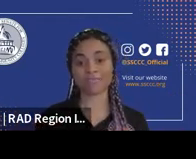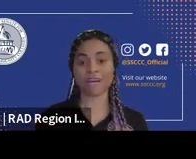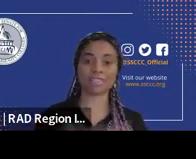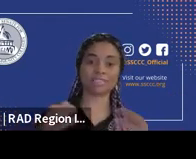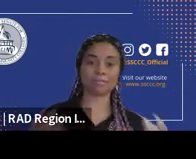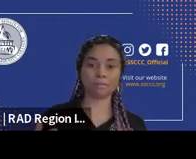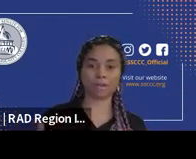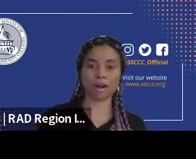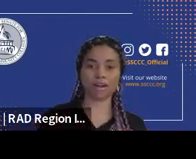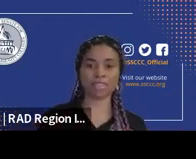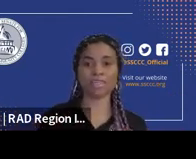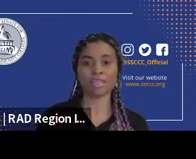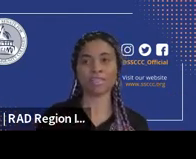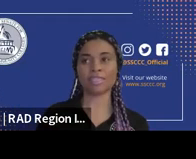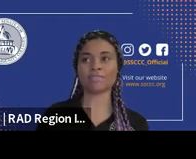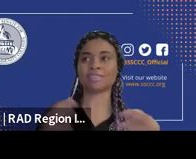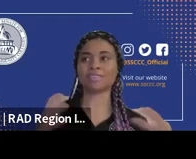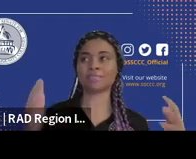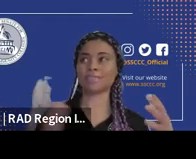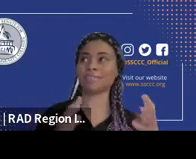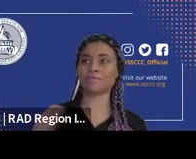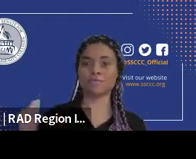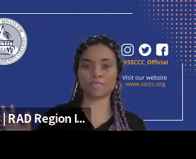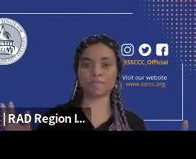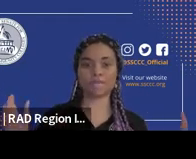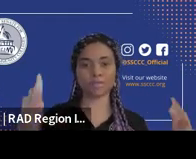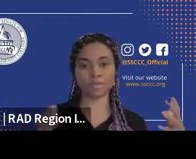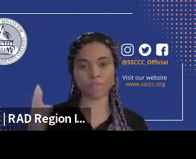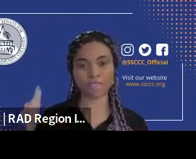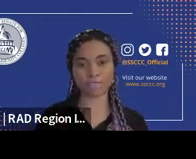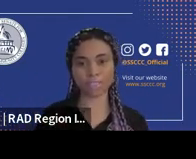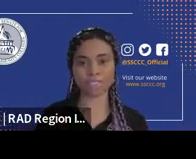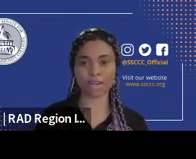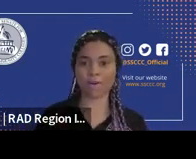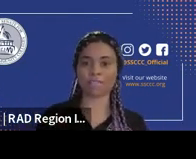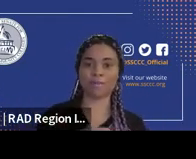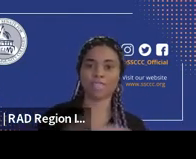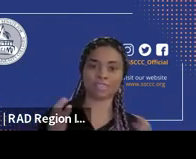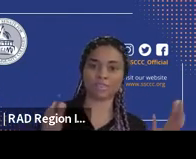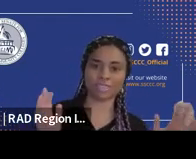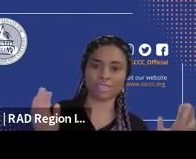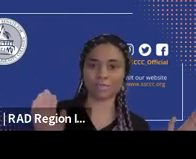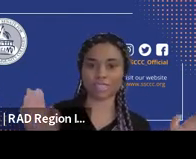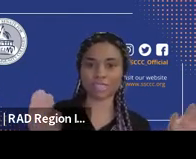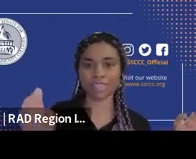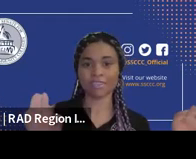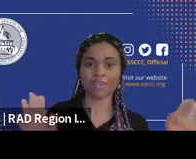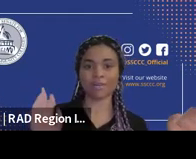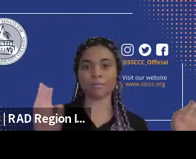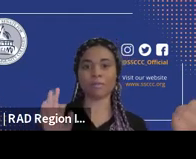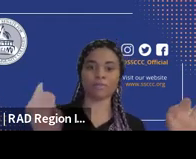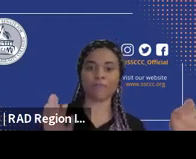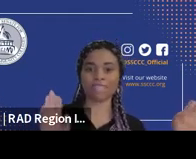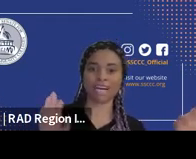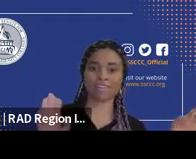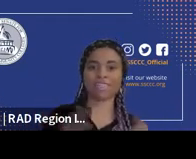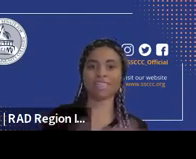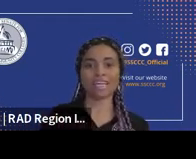And then some people are in their stigma, when sometimes, when you have a disability like Oh, I don't wanna get services, because, you know, I don't want people to find out.